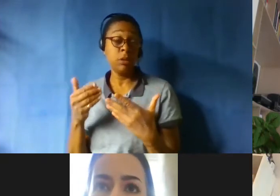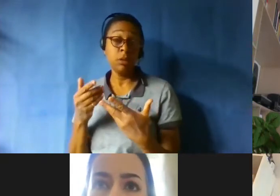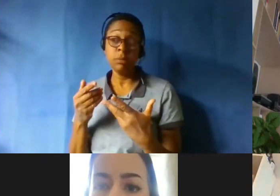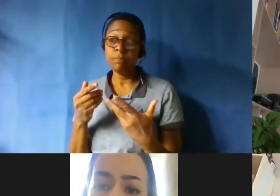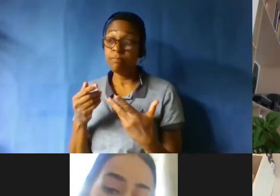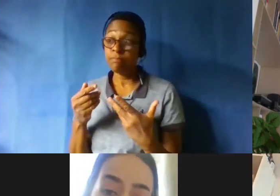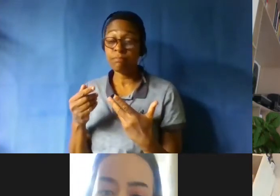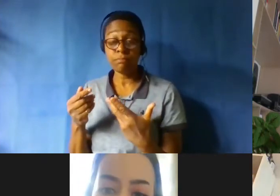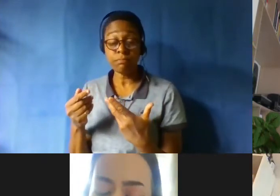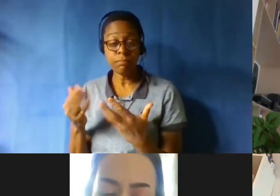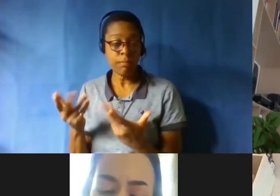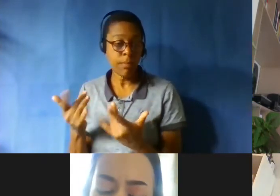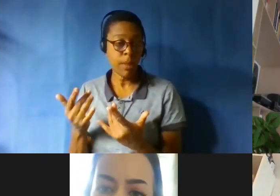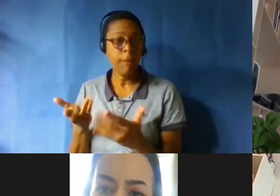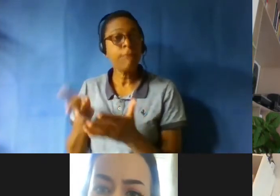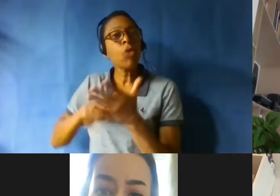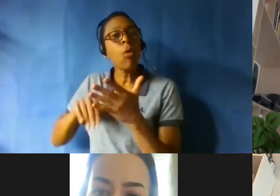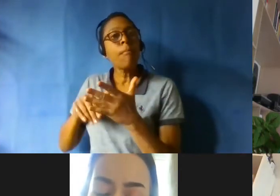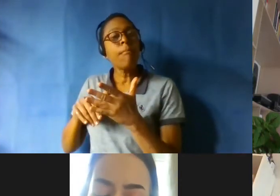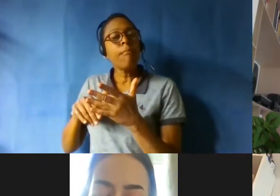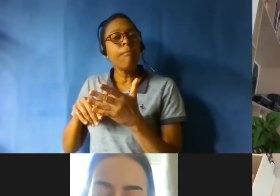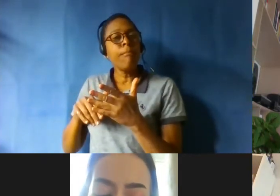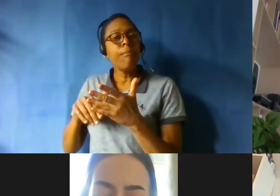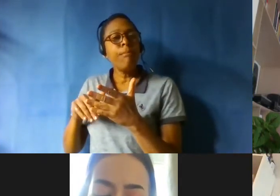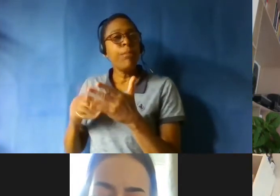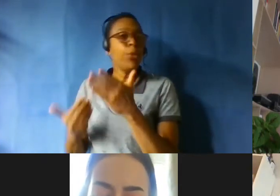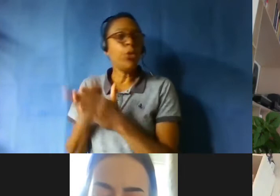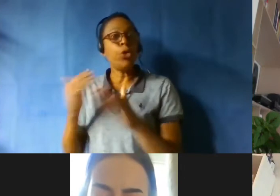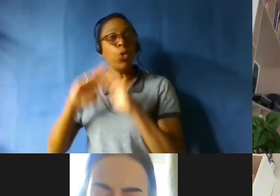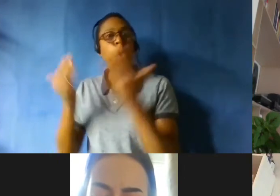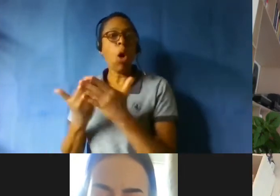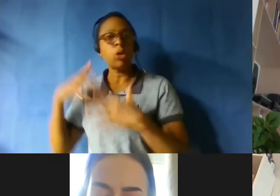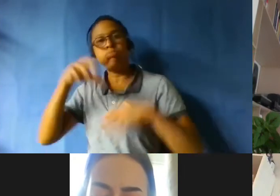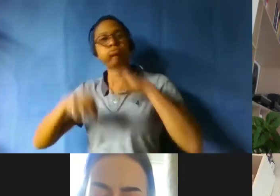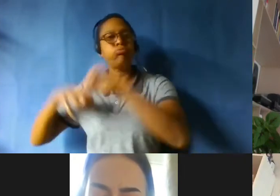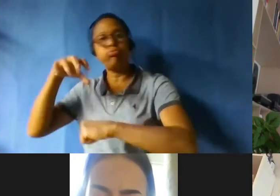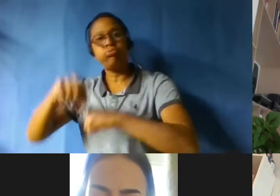colonial countries with colonial histories versus coming from a different